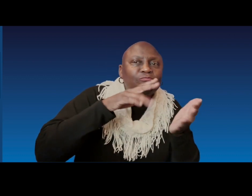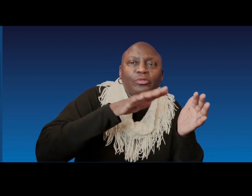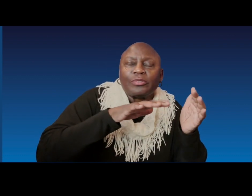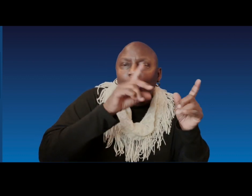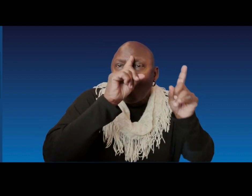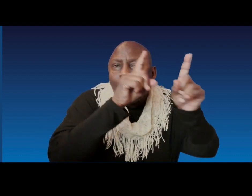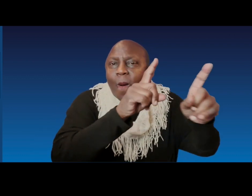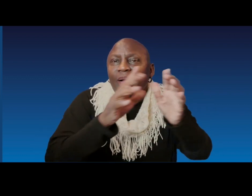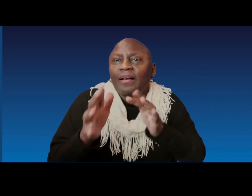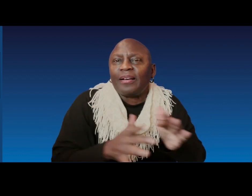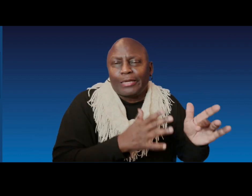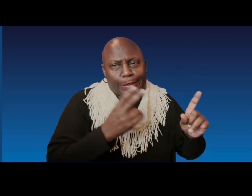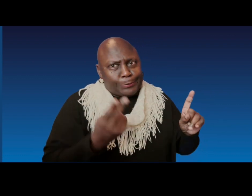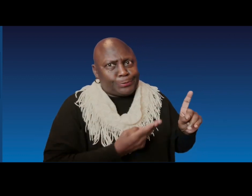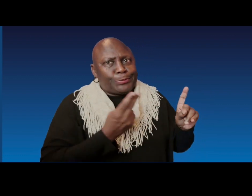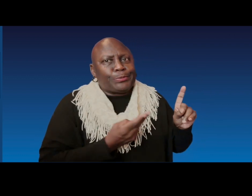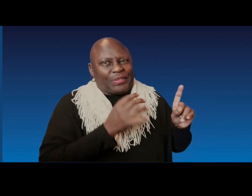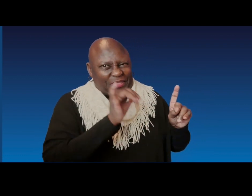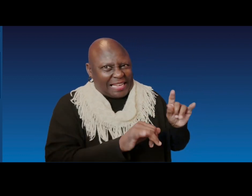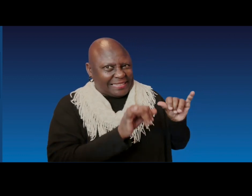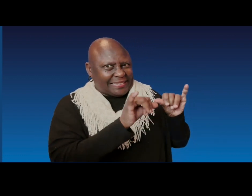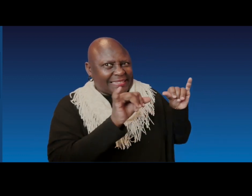especially with children with milestones and goals.